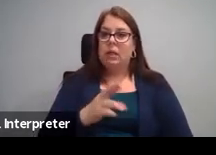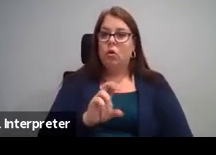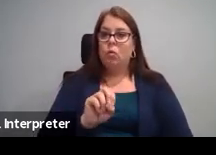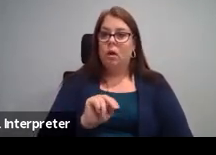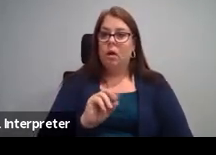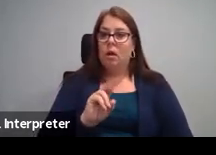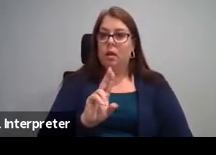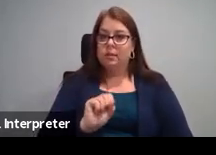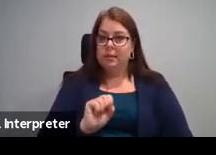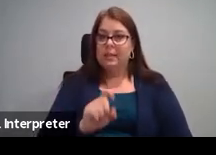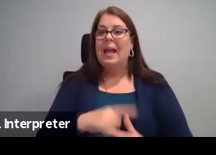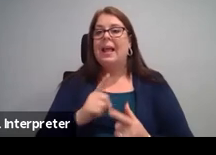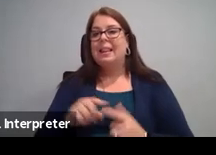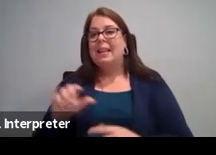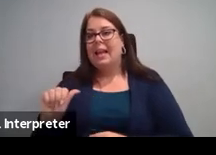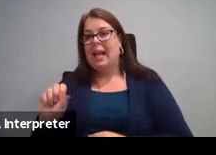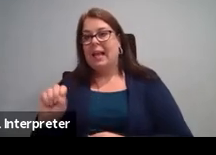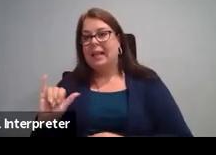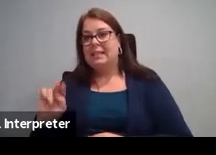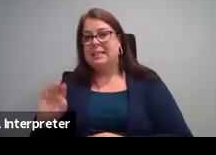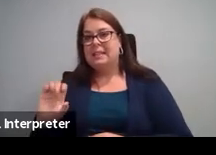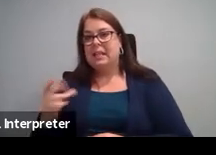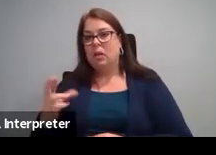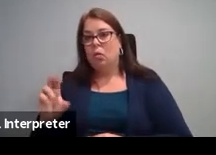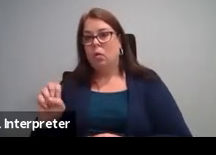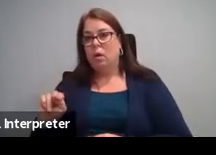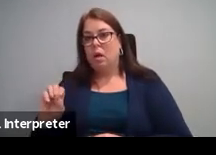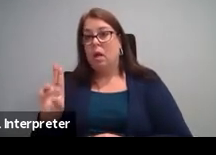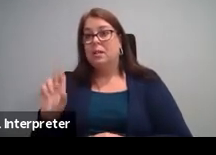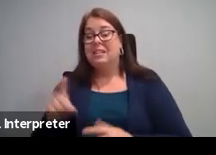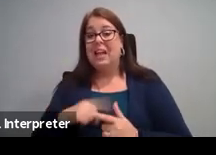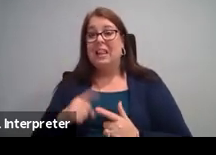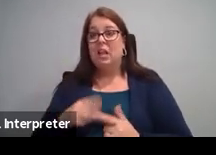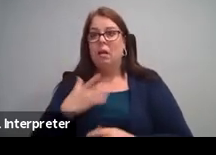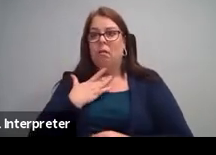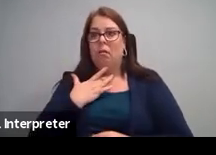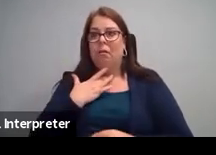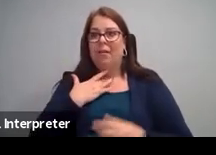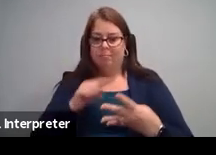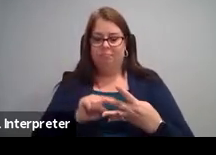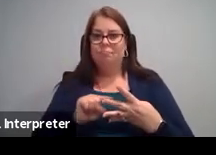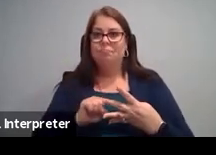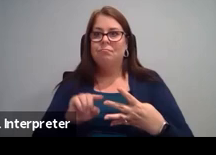Laurie Arnold: Part of it asynchronous, but then mid July, everything changed with the governor's orders so